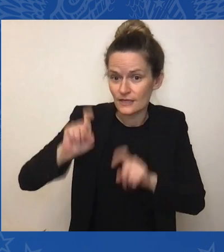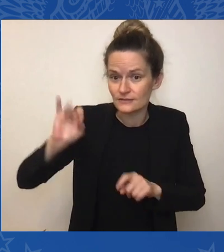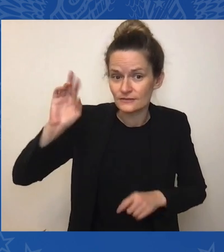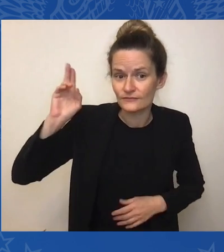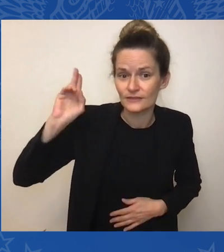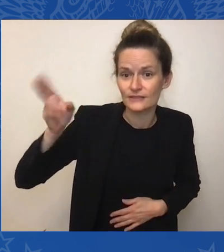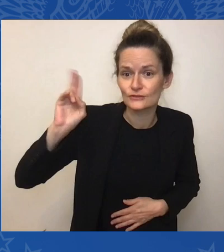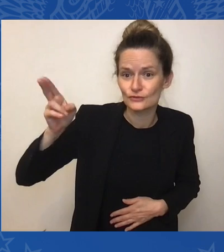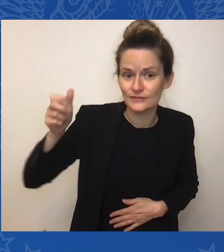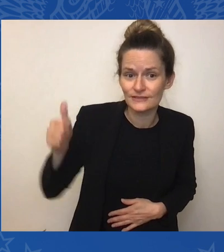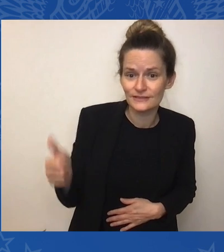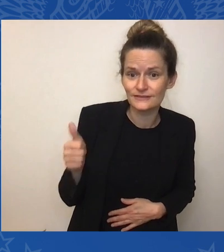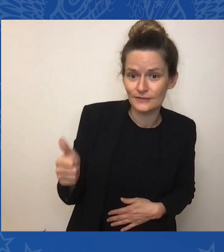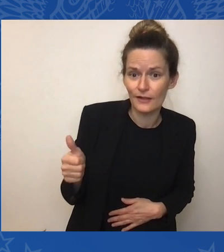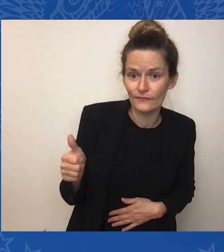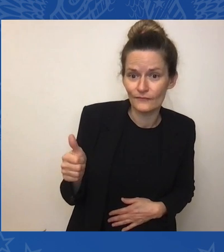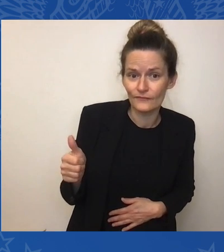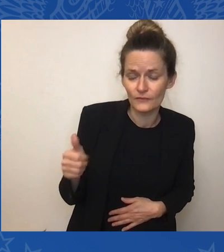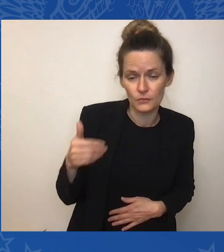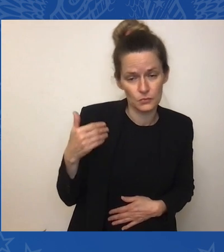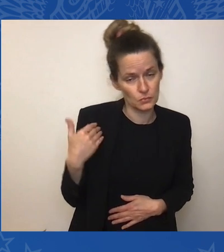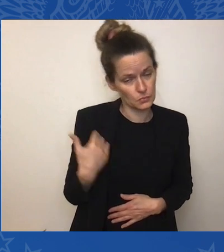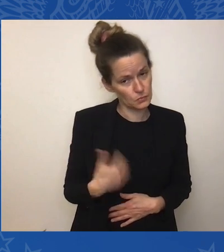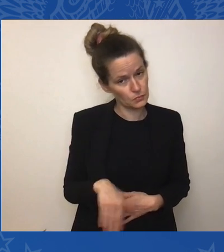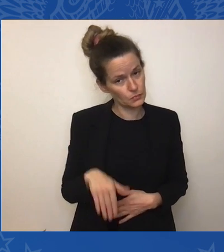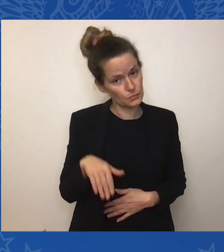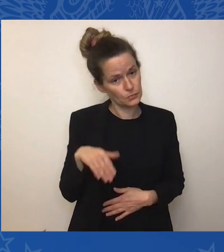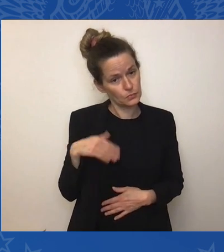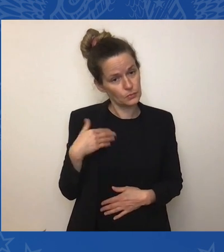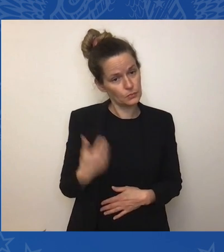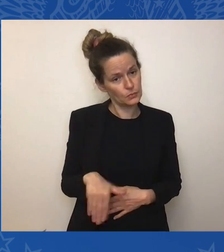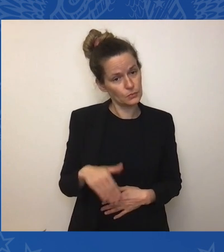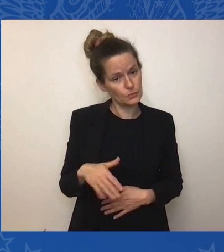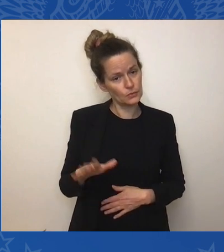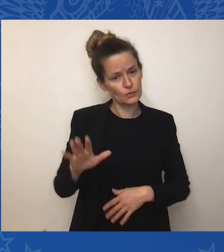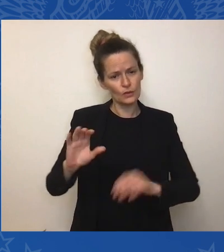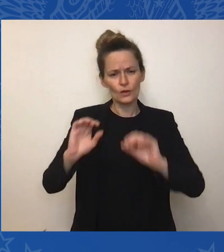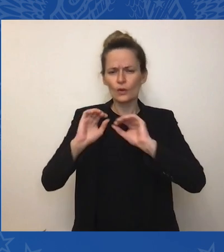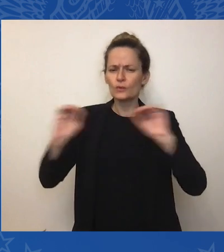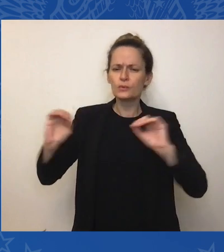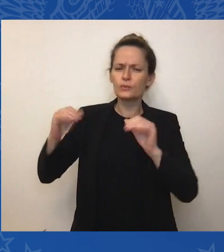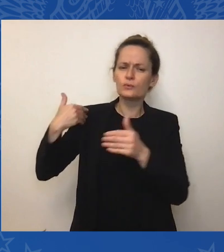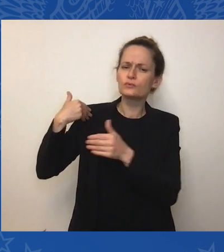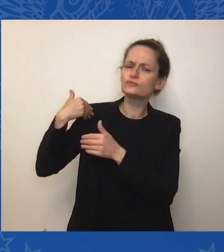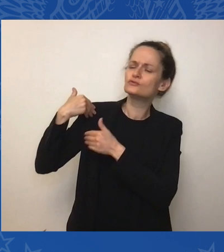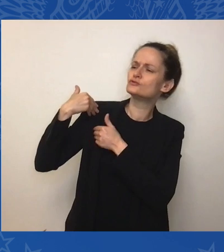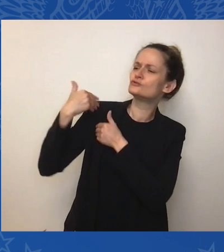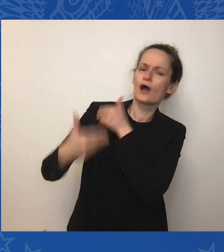No generation gets to choose what world they graduate into. None.